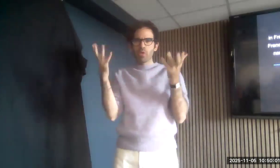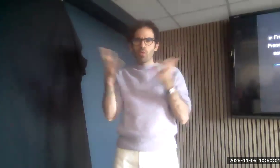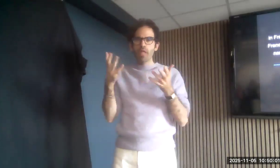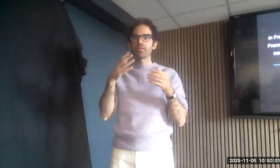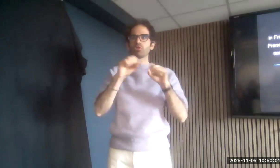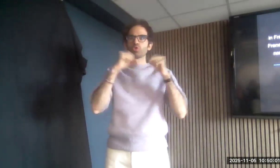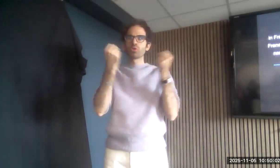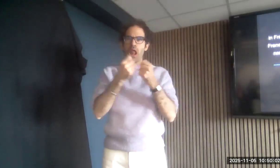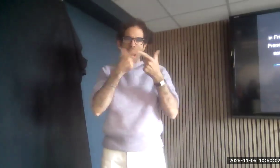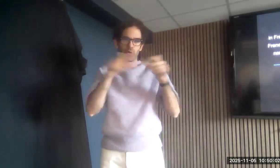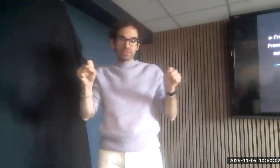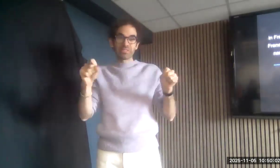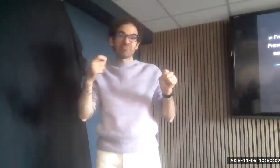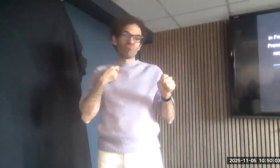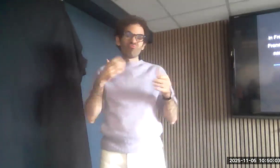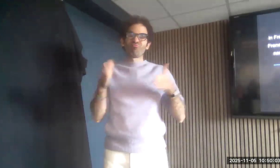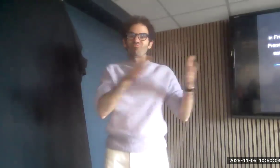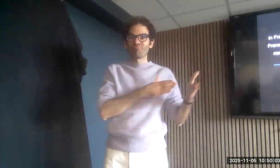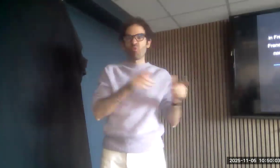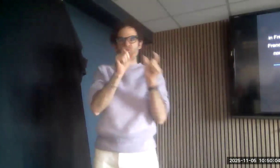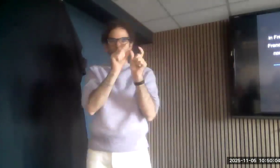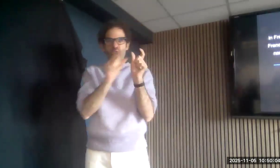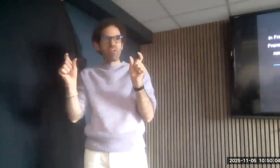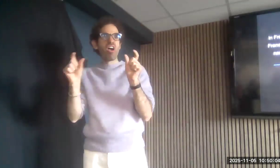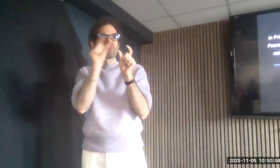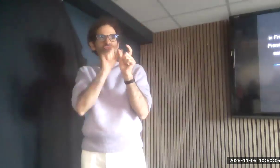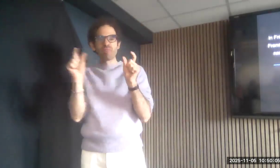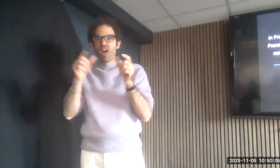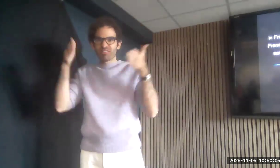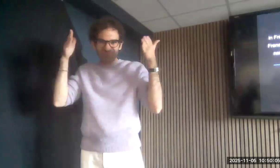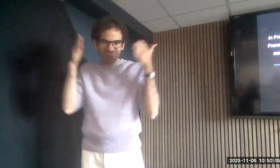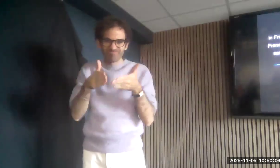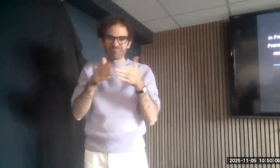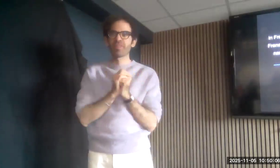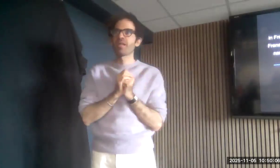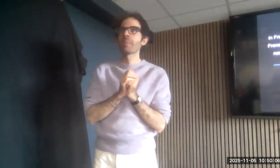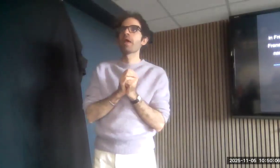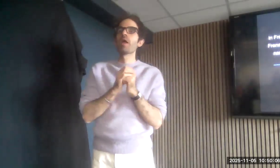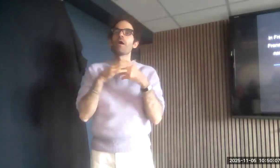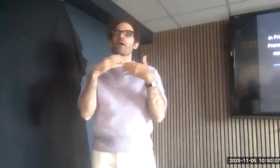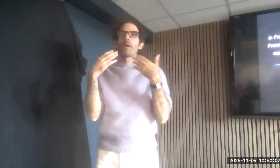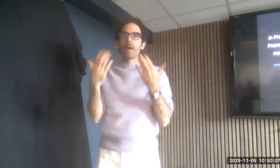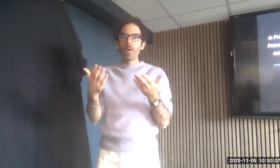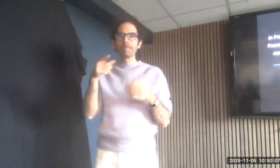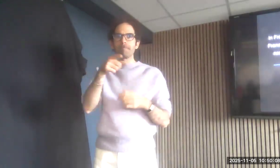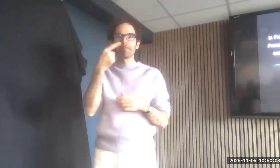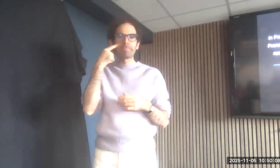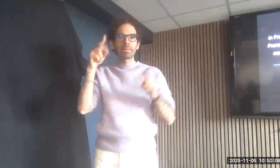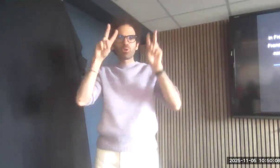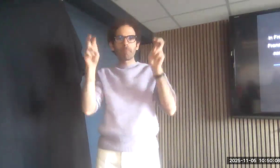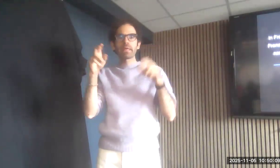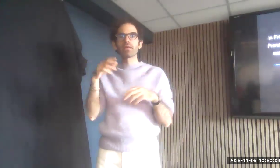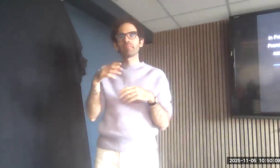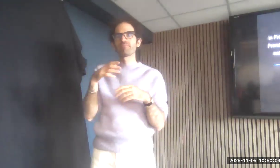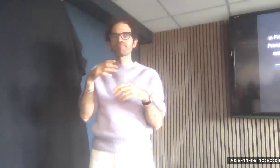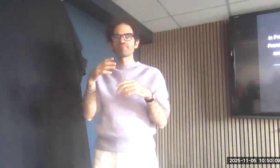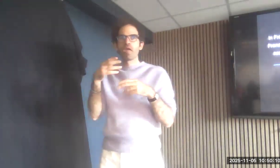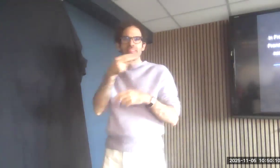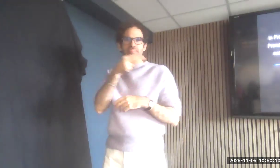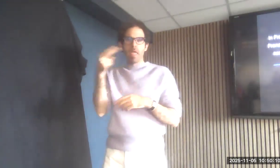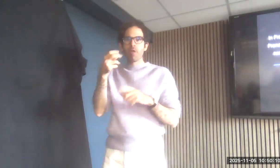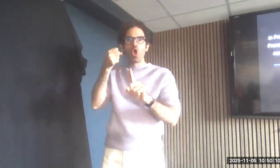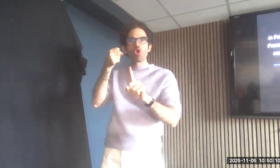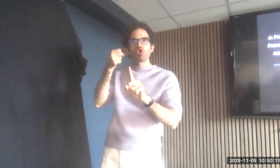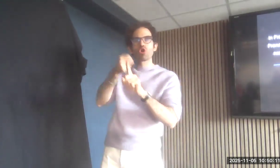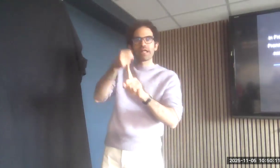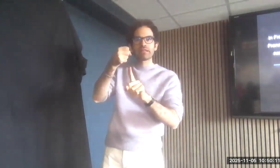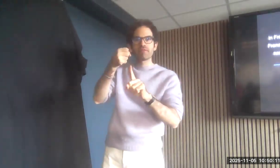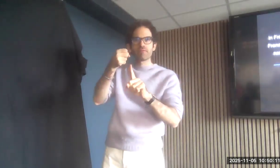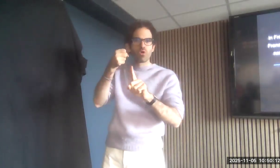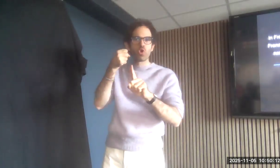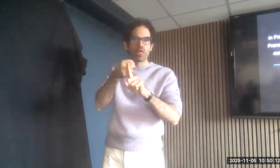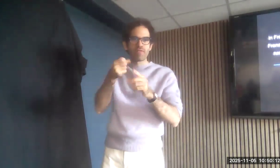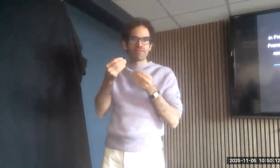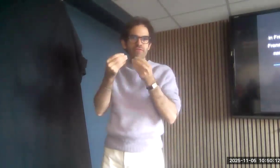So Marta focused mostly on the sociolinguistic aspects of sign languages. I'm going to be focusing more on grammar.